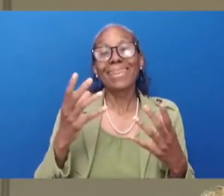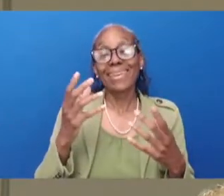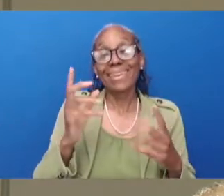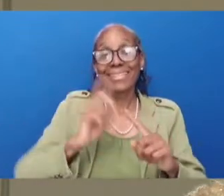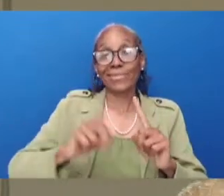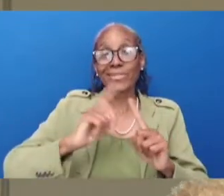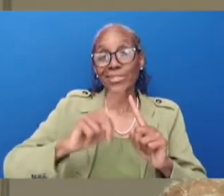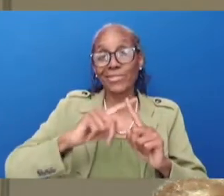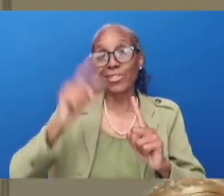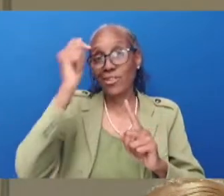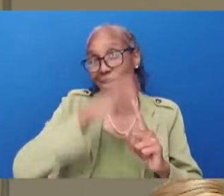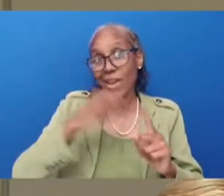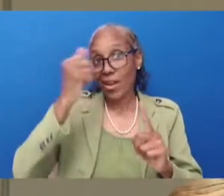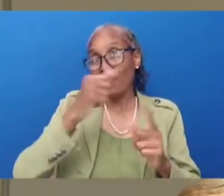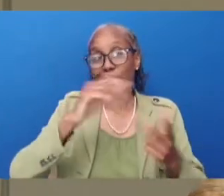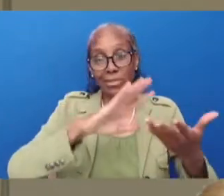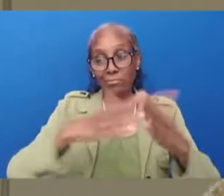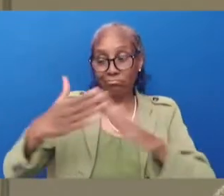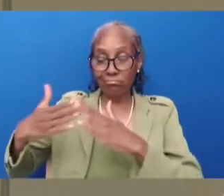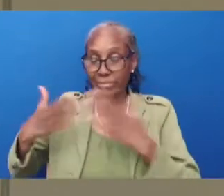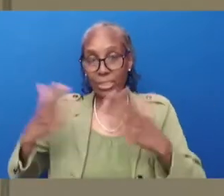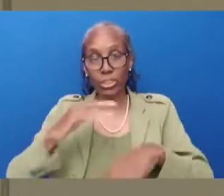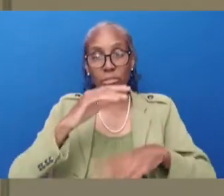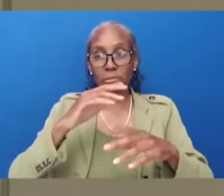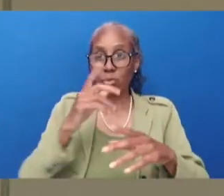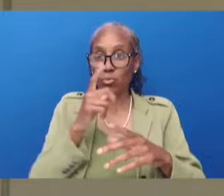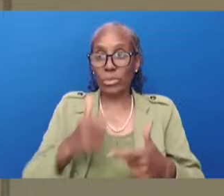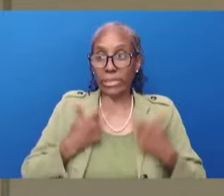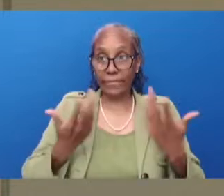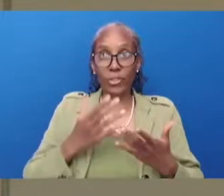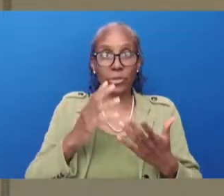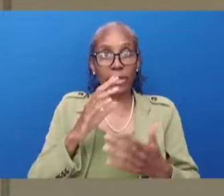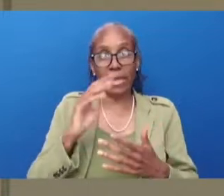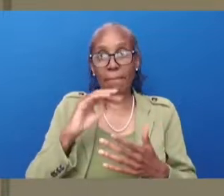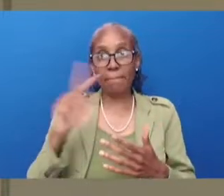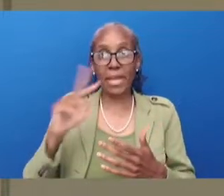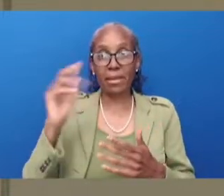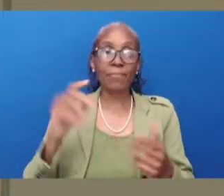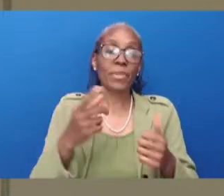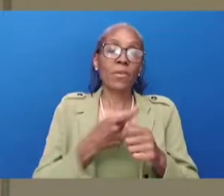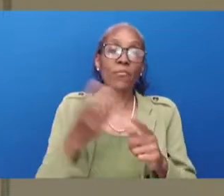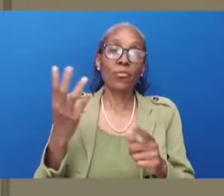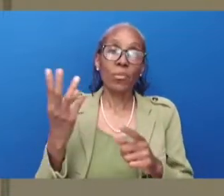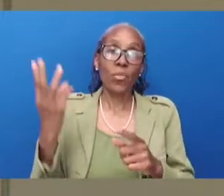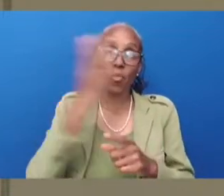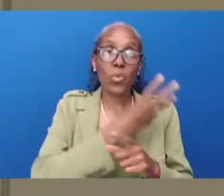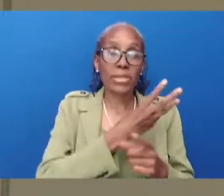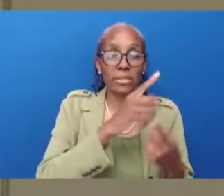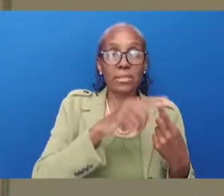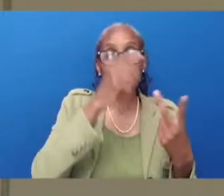HAVE SO MANY AFRICAN COMMUNITIES